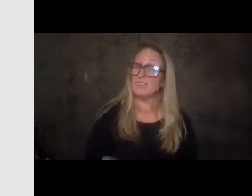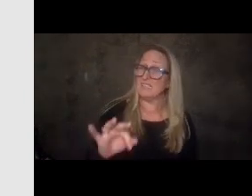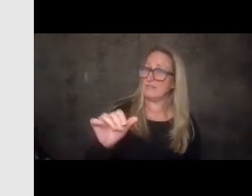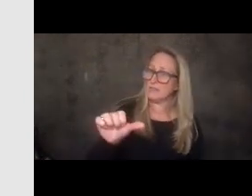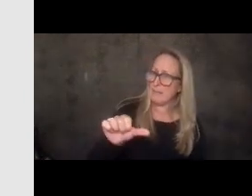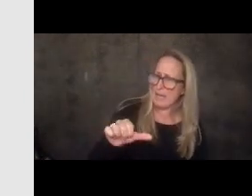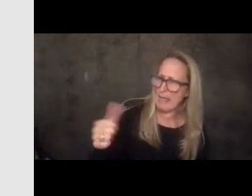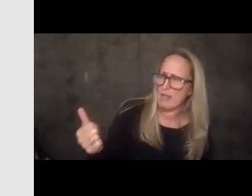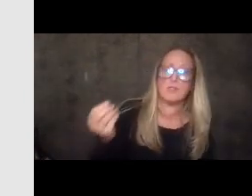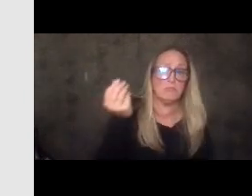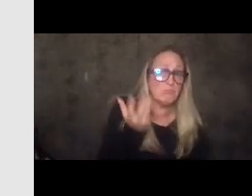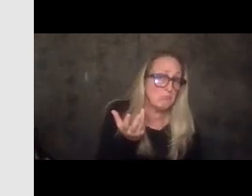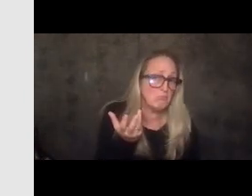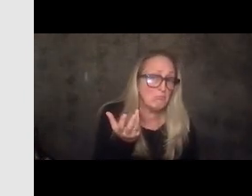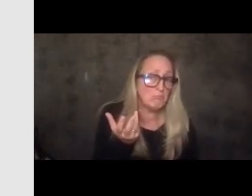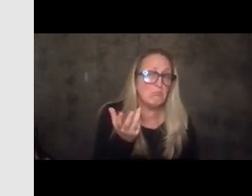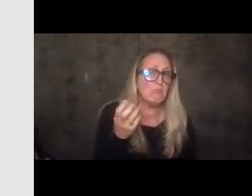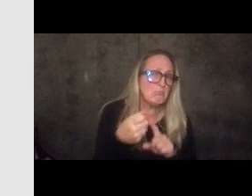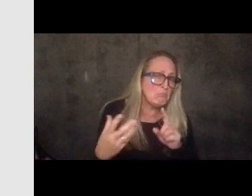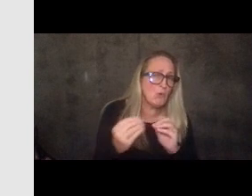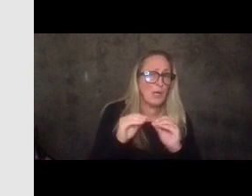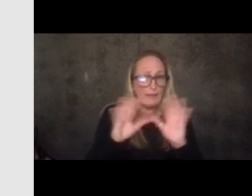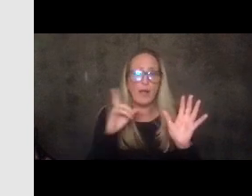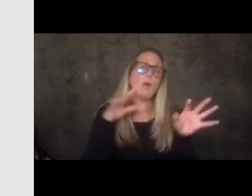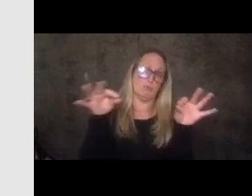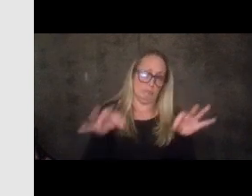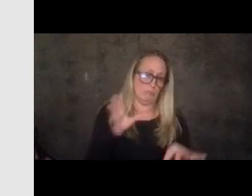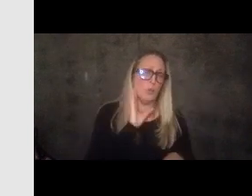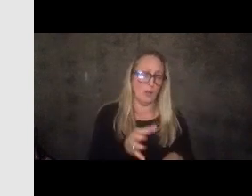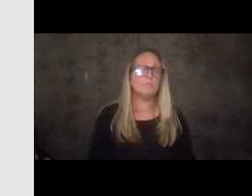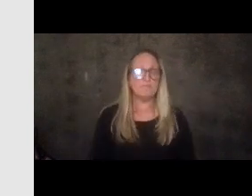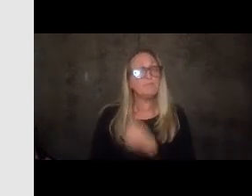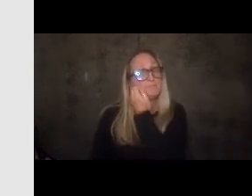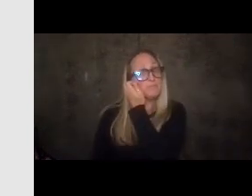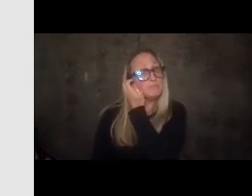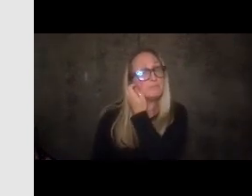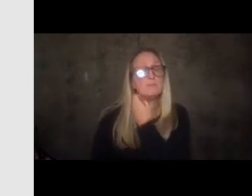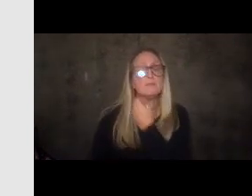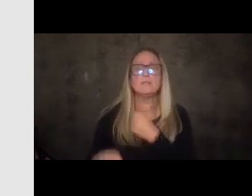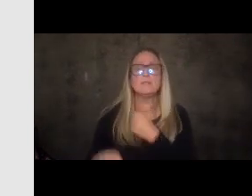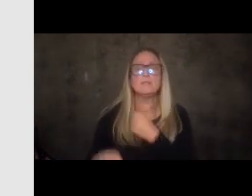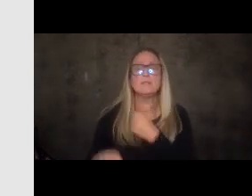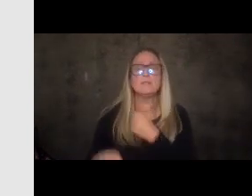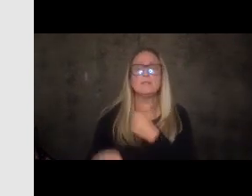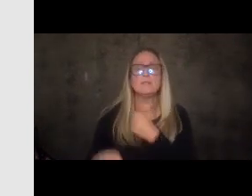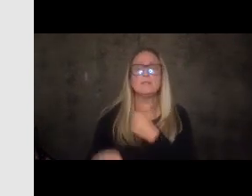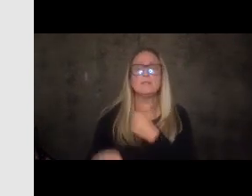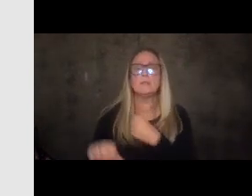let me know. Give me a little bit more clarity and I will certainly come back to that somebody else ask an office